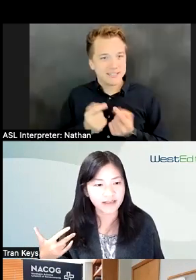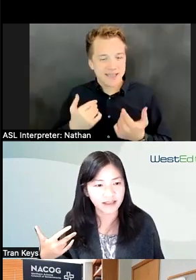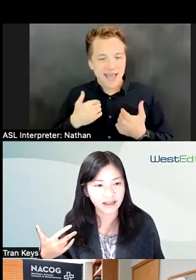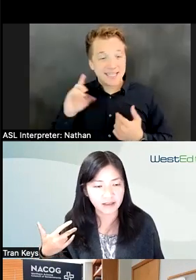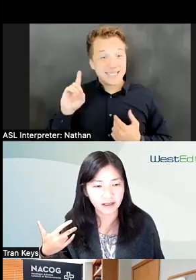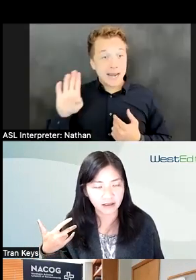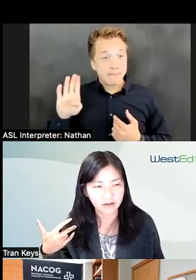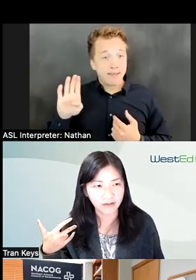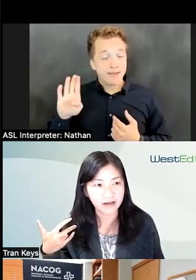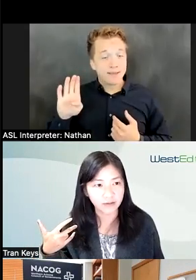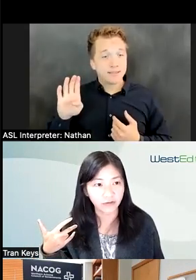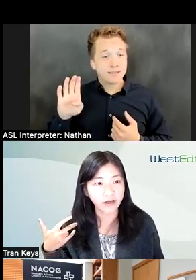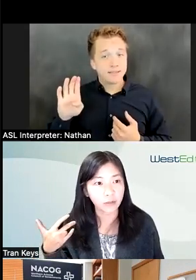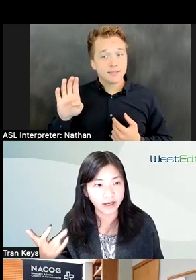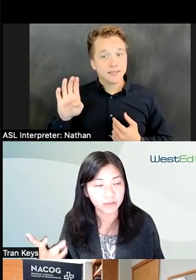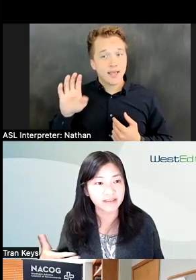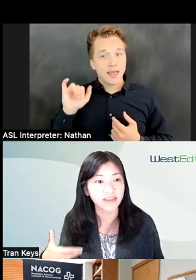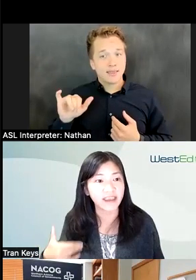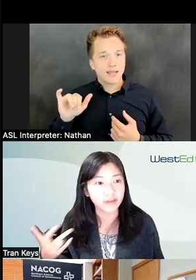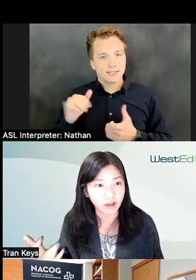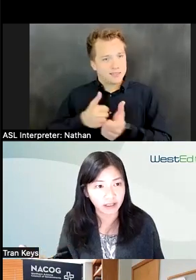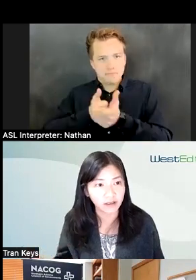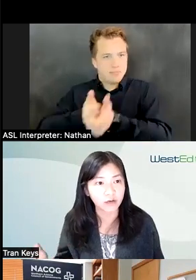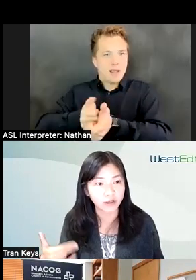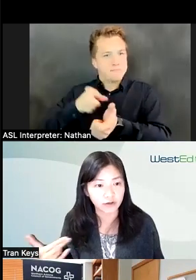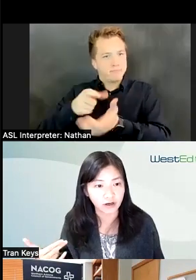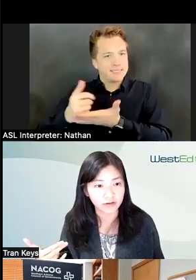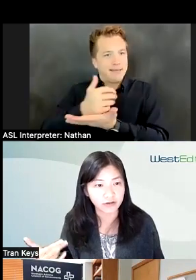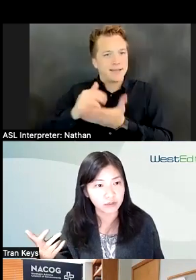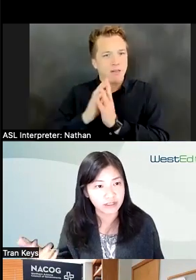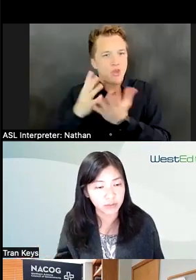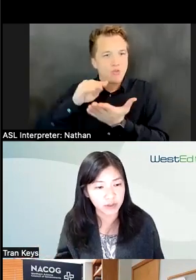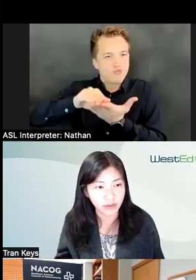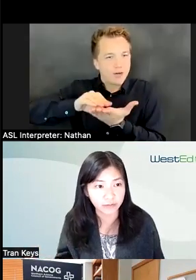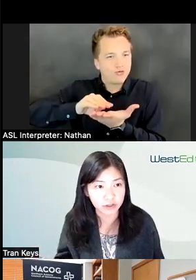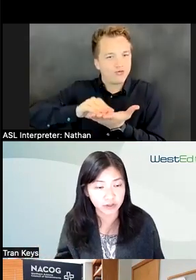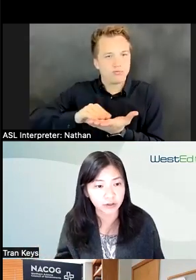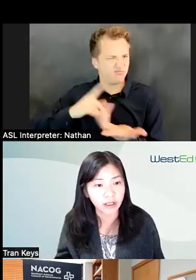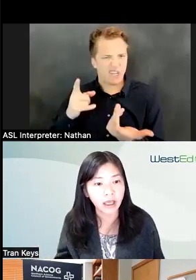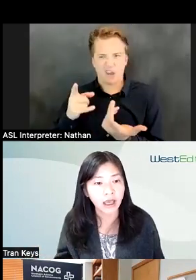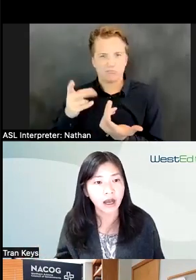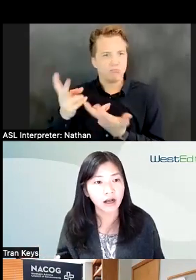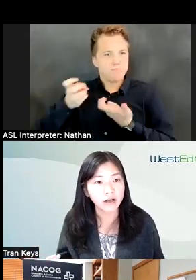that is very compliant. Basically, they have to collect a lot of records on, so she would tap into that for sure.